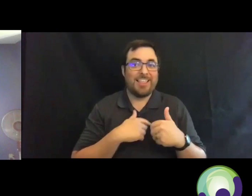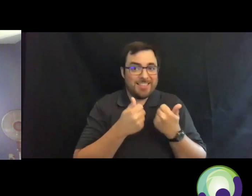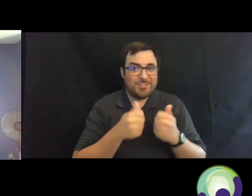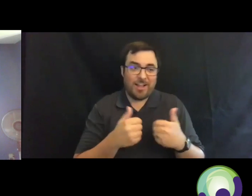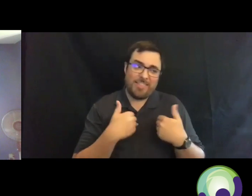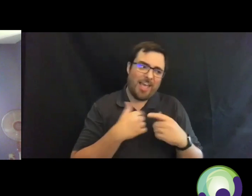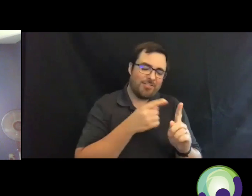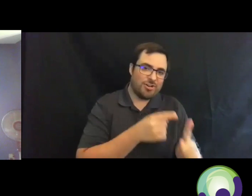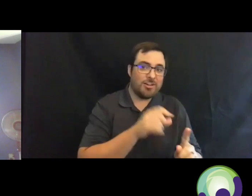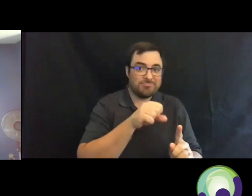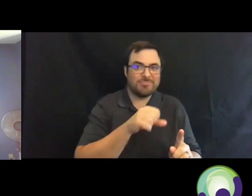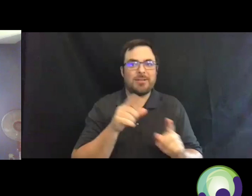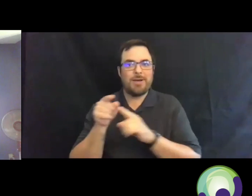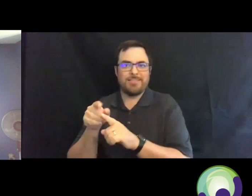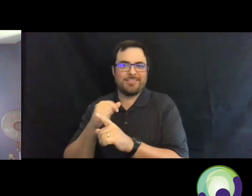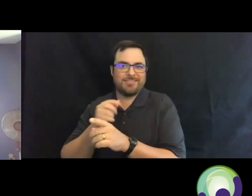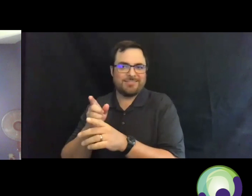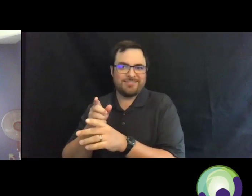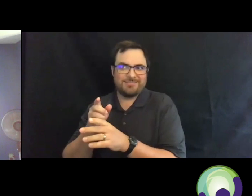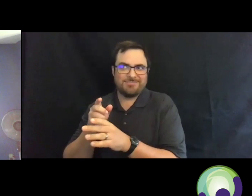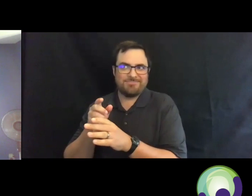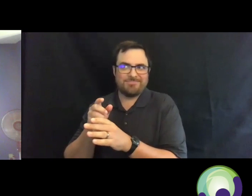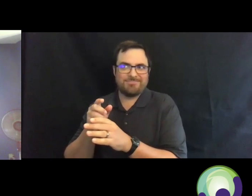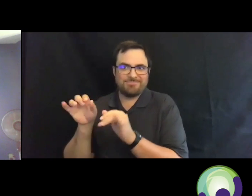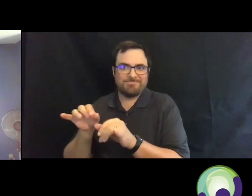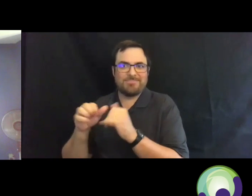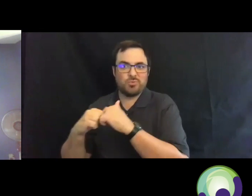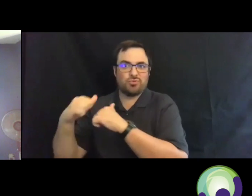but they're not doing it sort of in that same rudimentary, very structured way that